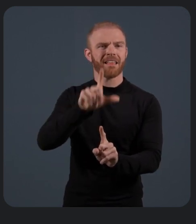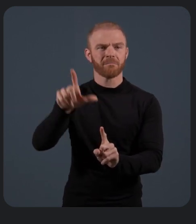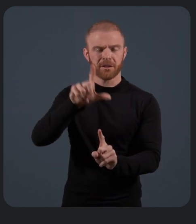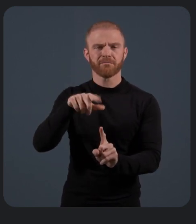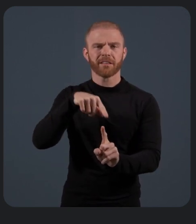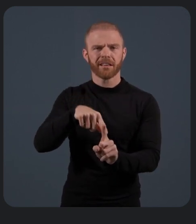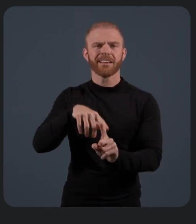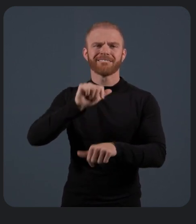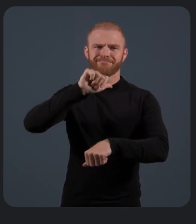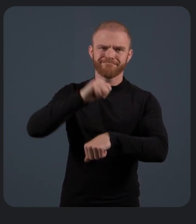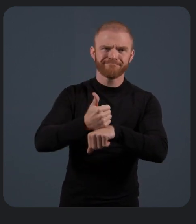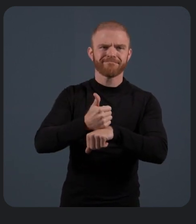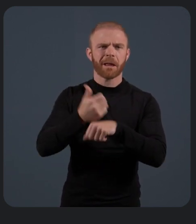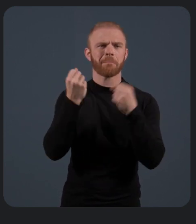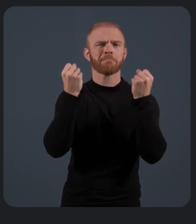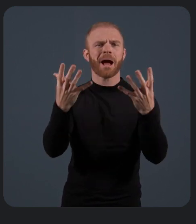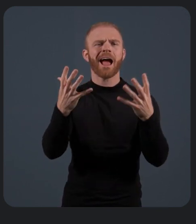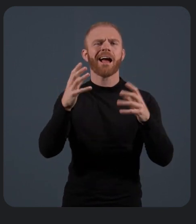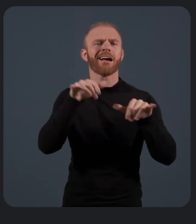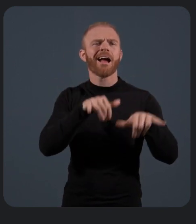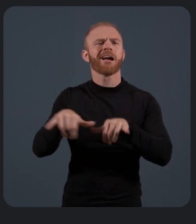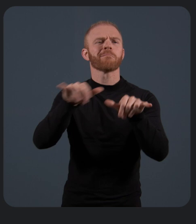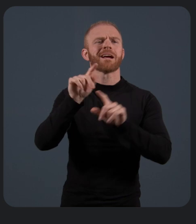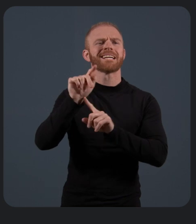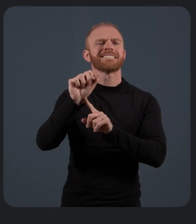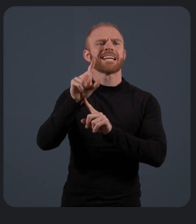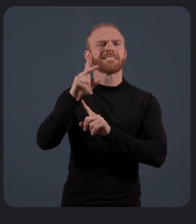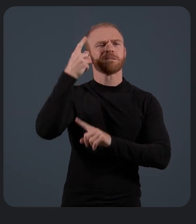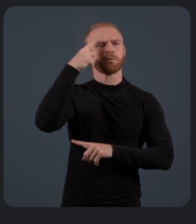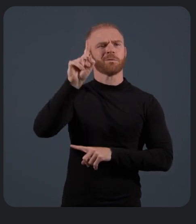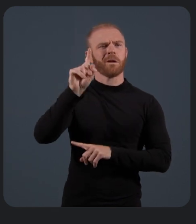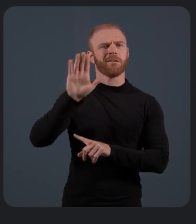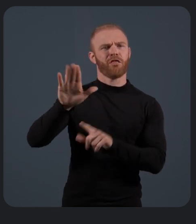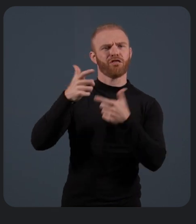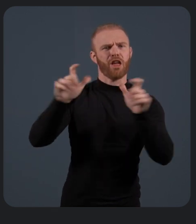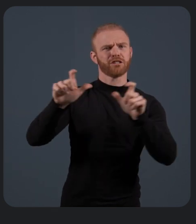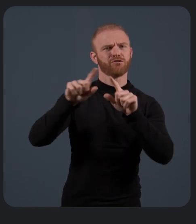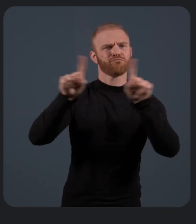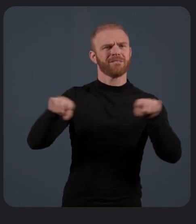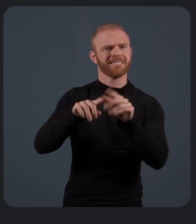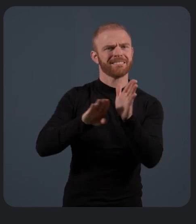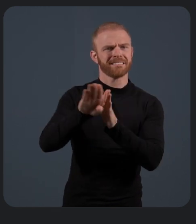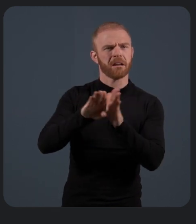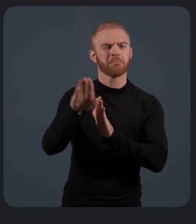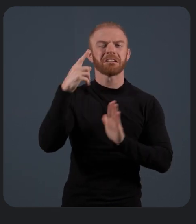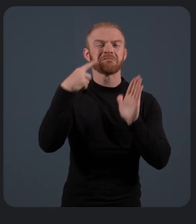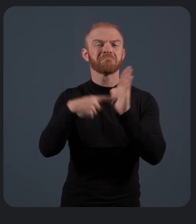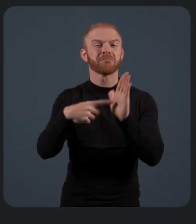bake in many of the most common tasks for large-screen development. For instance, DragAndDrop, which makes